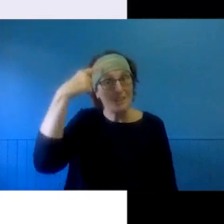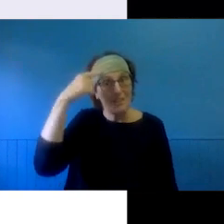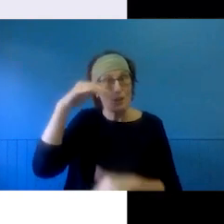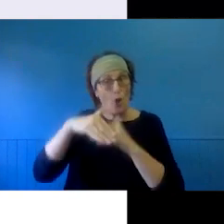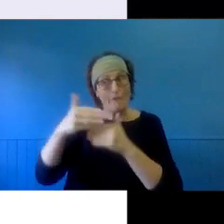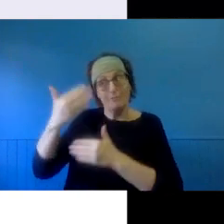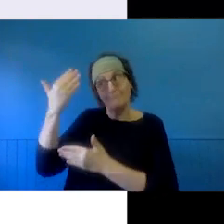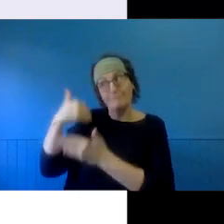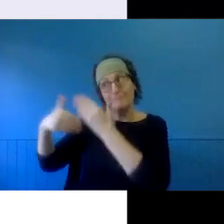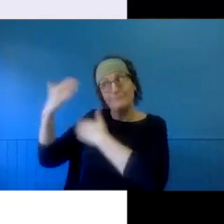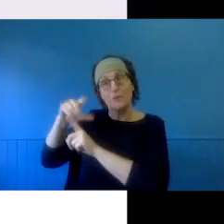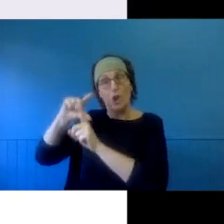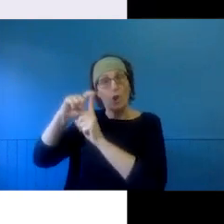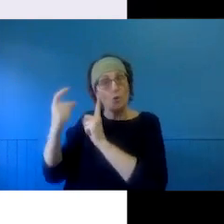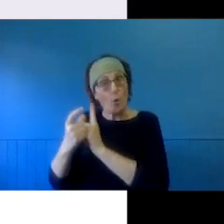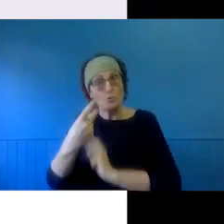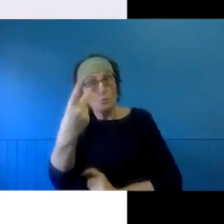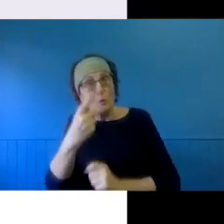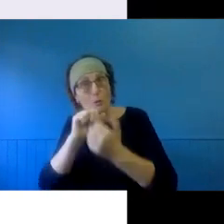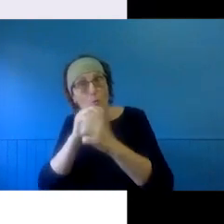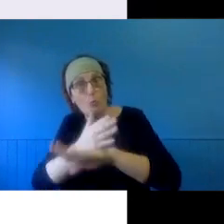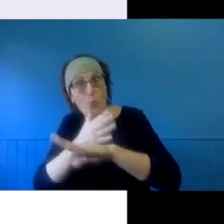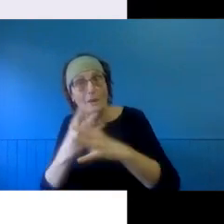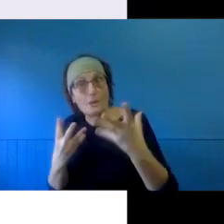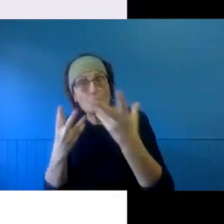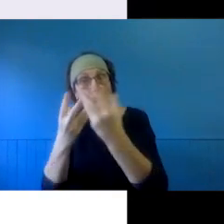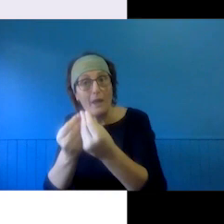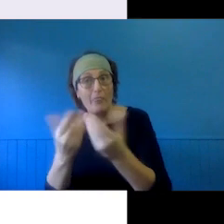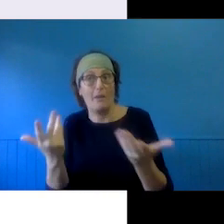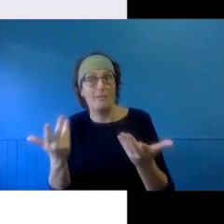things if we're, woing together. If we're writing a play or organising a